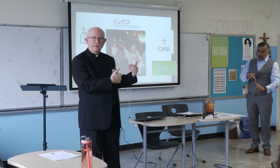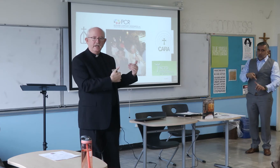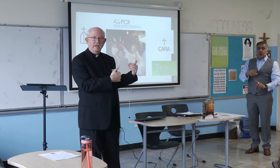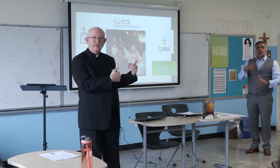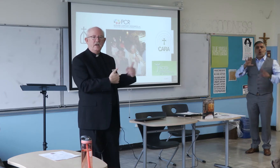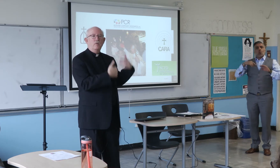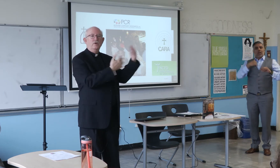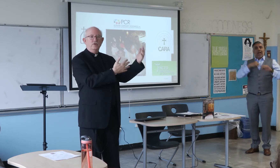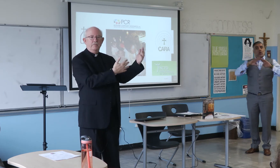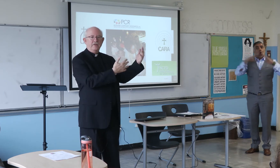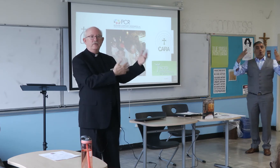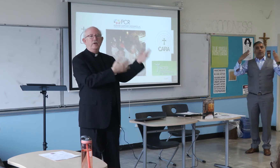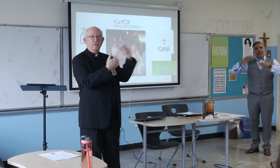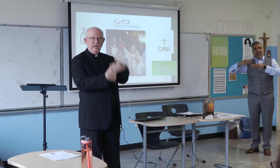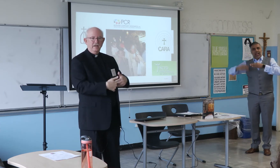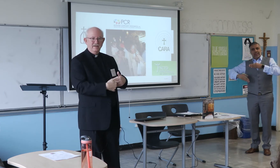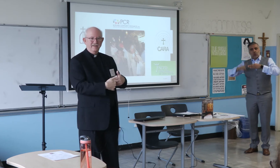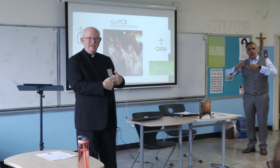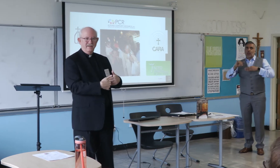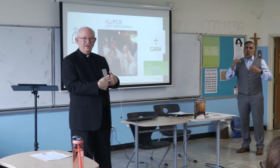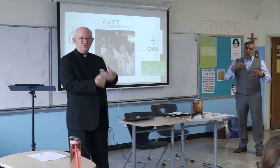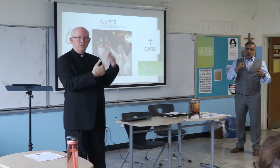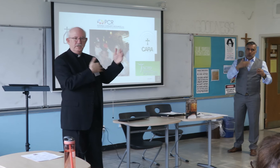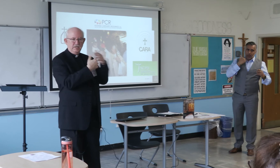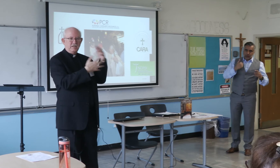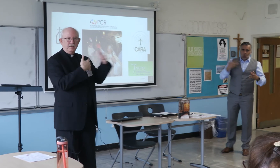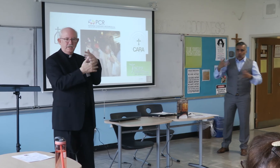open-ended, saying what do you do best and what do you need, so that we see some of the